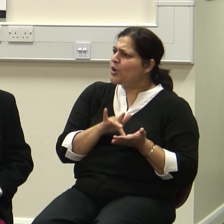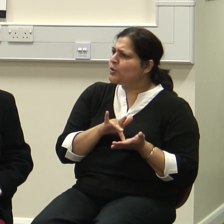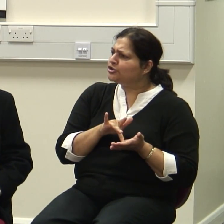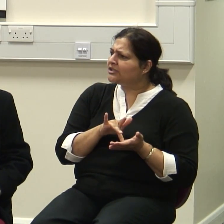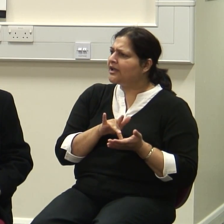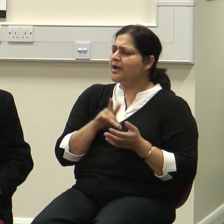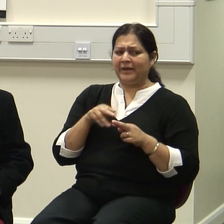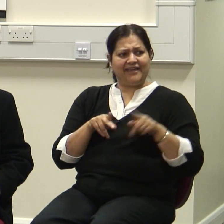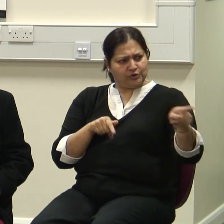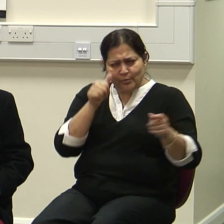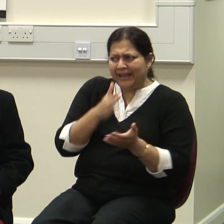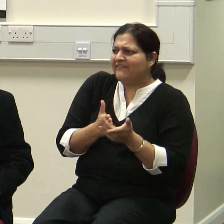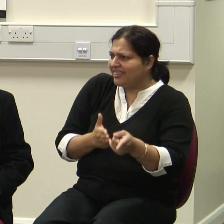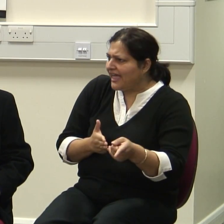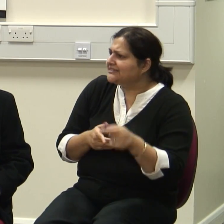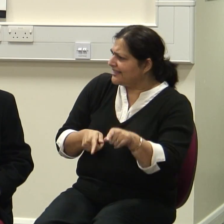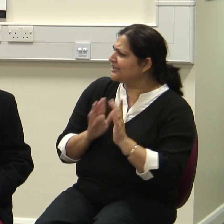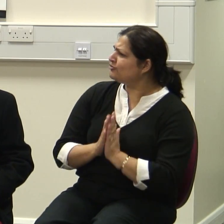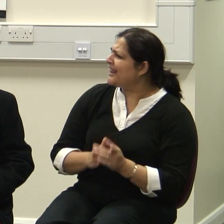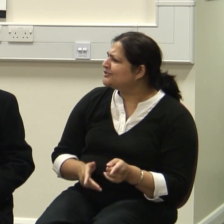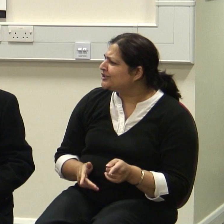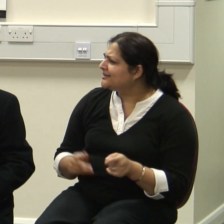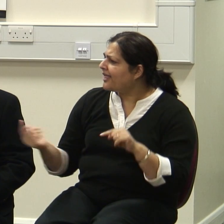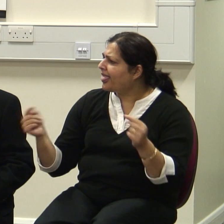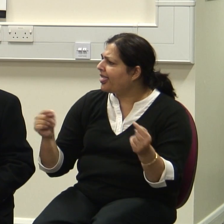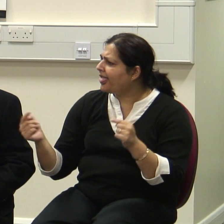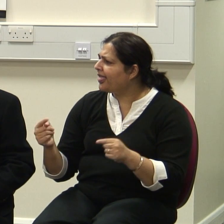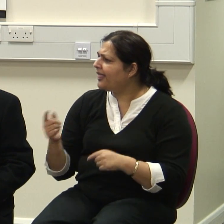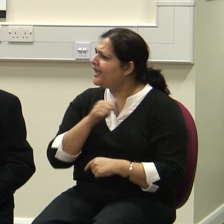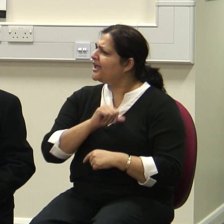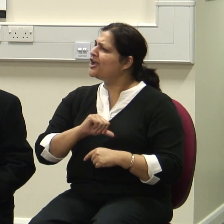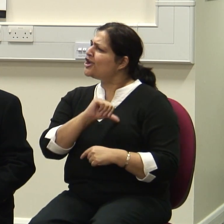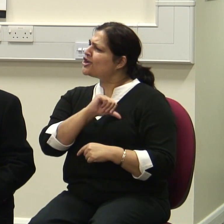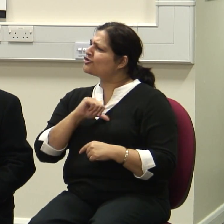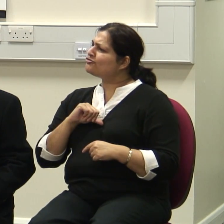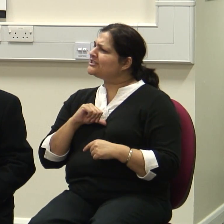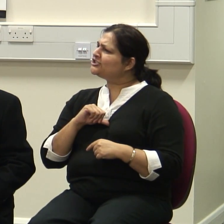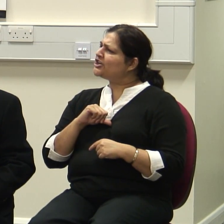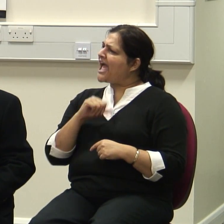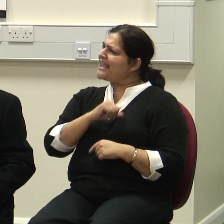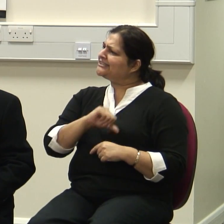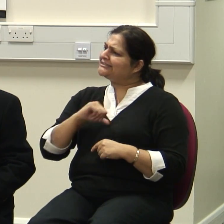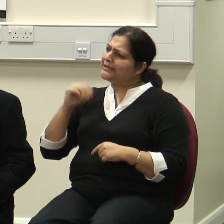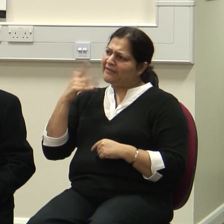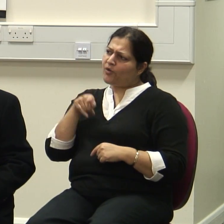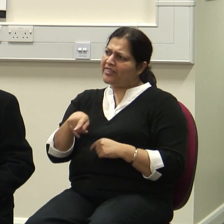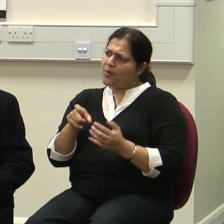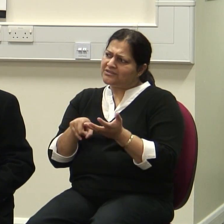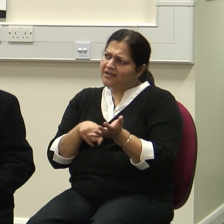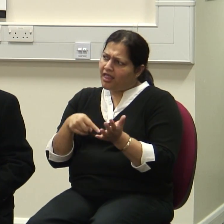If you don't believe in it, it’s a cult. Wasn’t Christianity a cult?